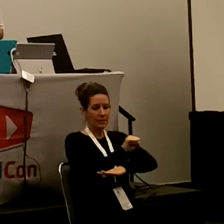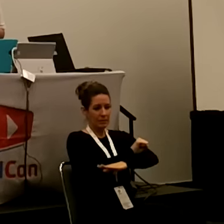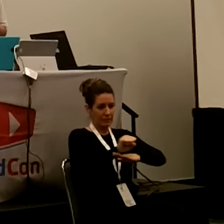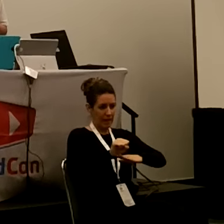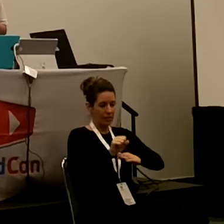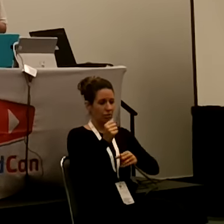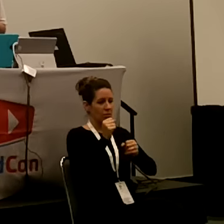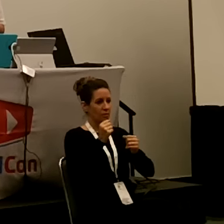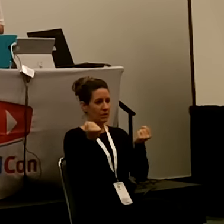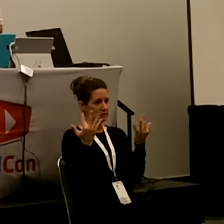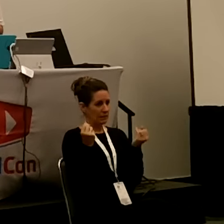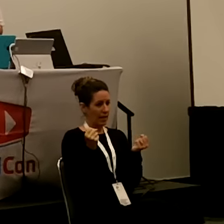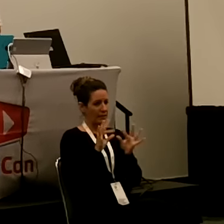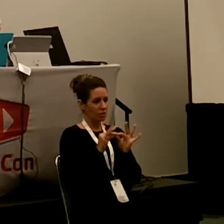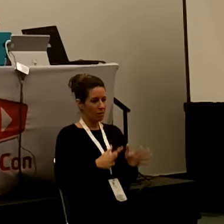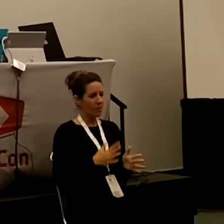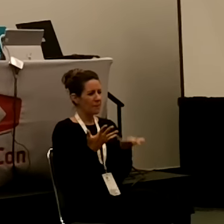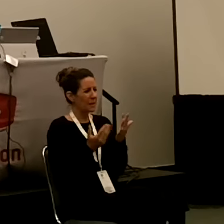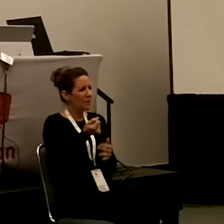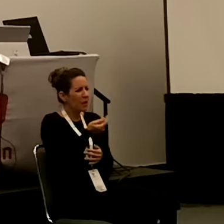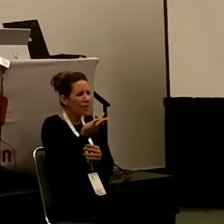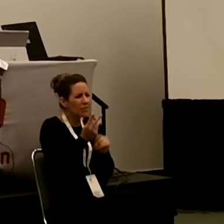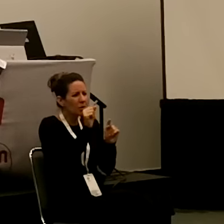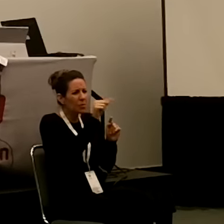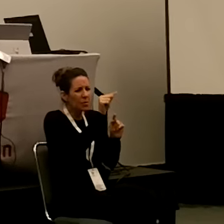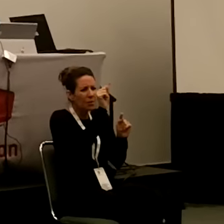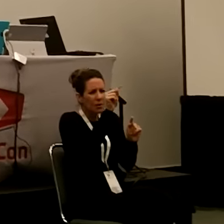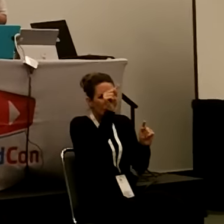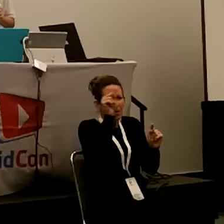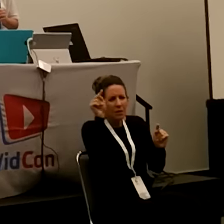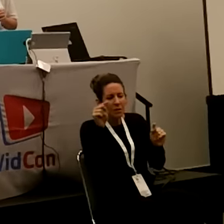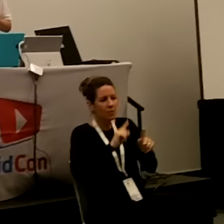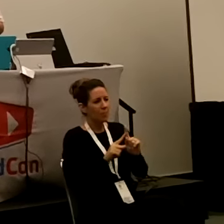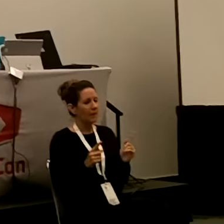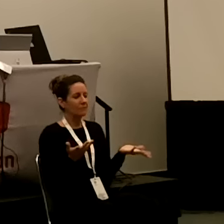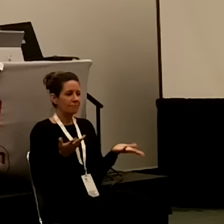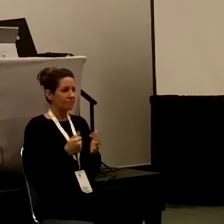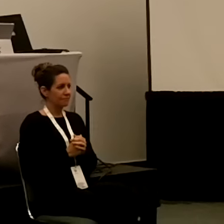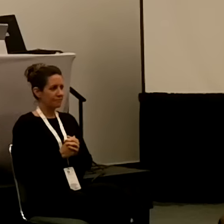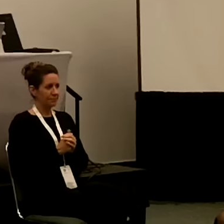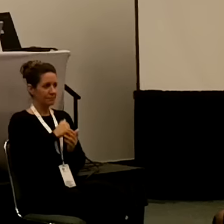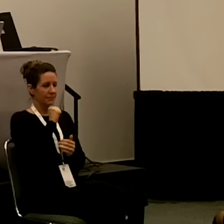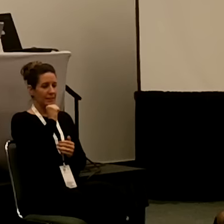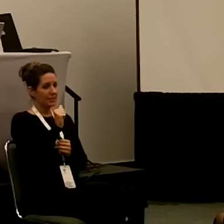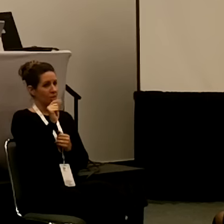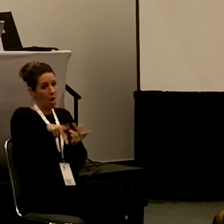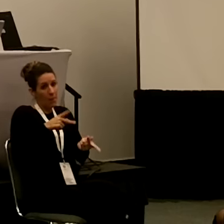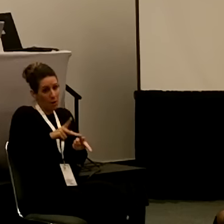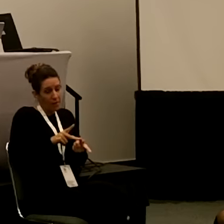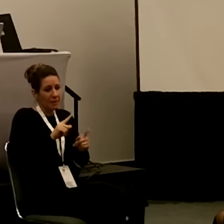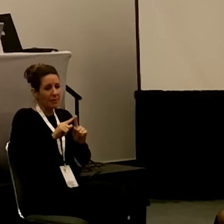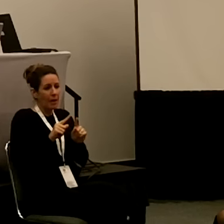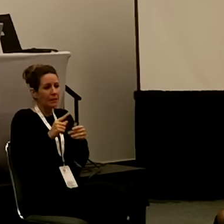and a couple, maybe a few amount of... I'm not entirely sure. So, it's not perfect but it's a step up,